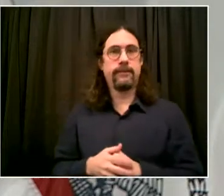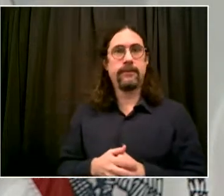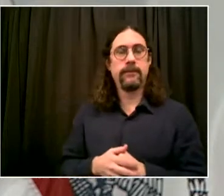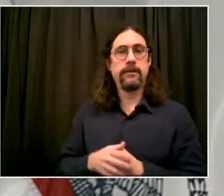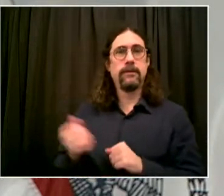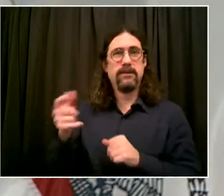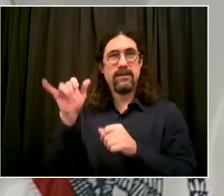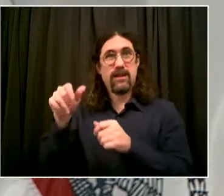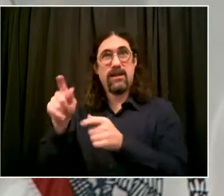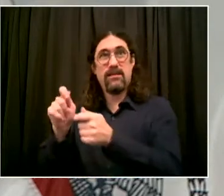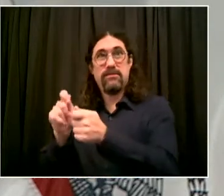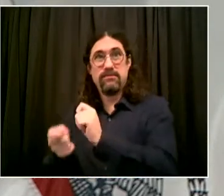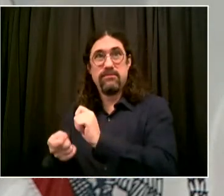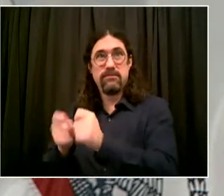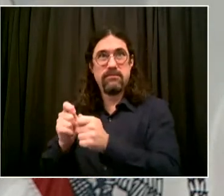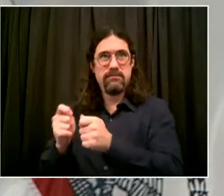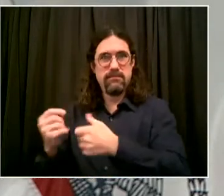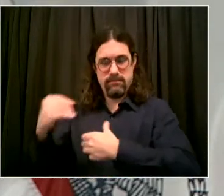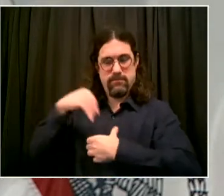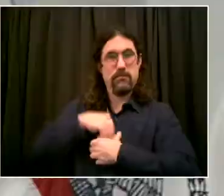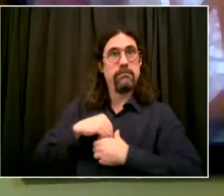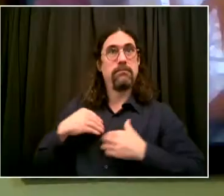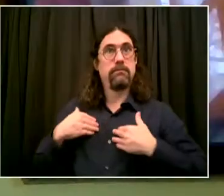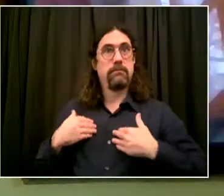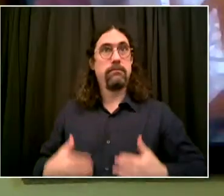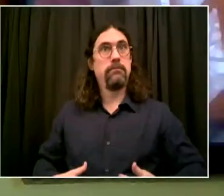ALL VIRUSES MUTATE AM I PARTICULARLY HAVE THE O PPORTUNITY TO MUTATE WHEN THEY ARE IIIDNSE E A